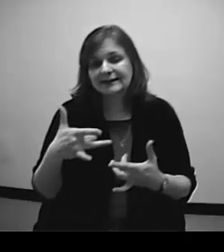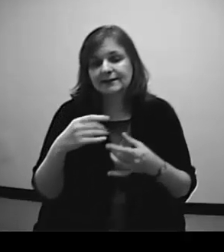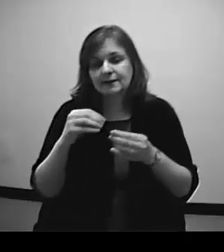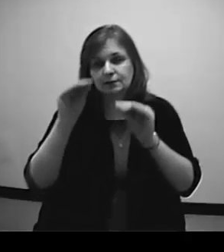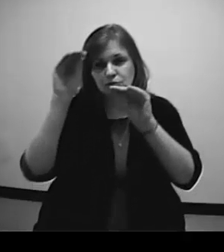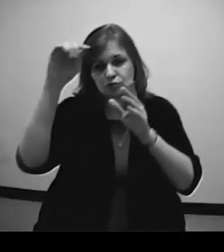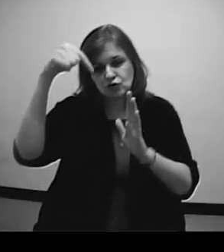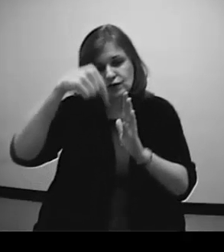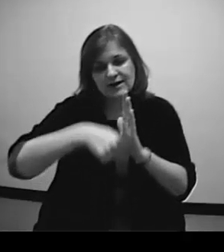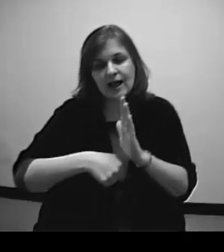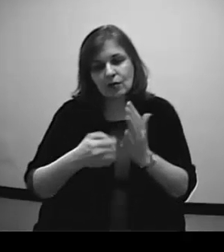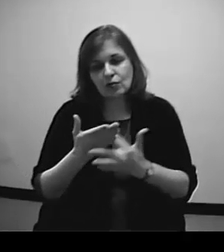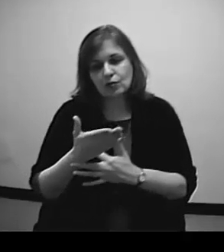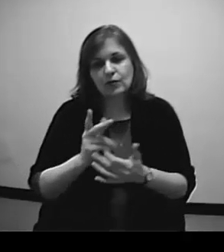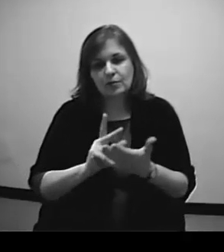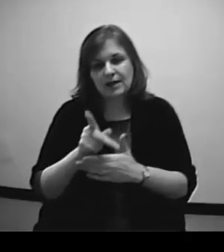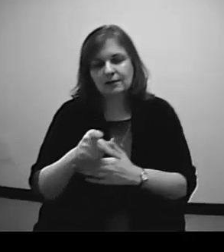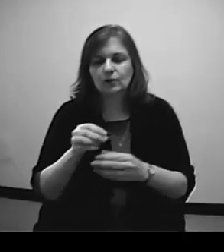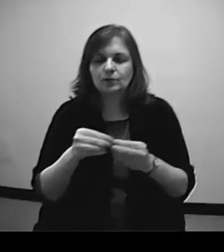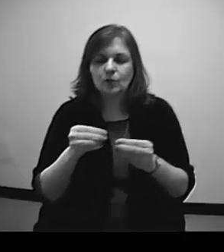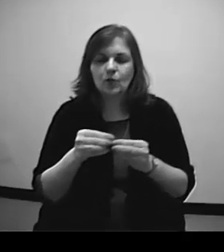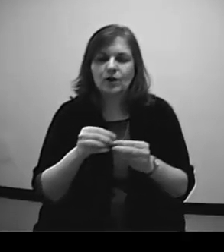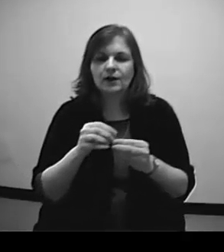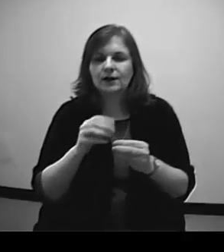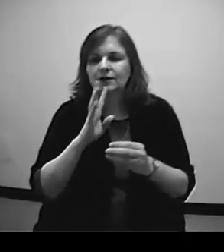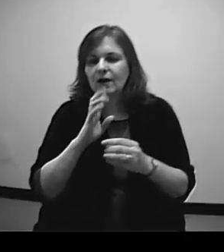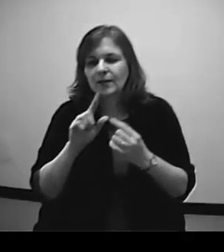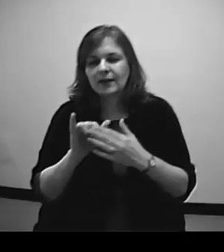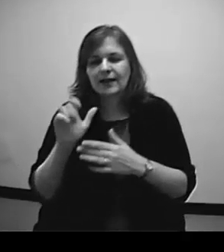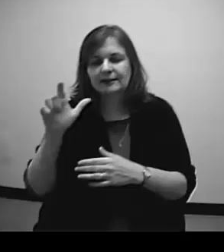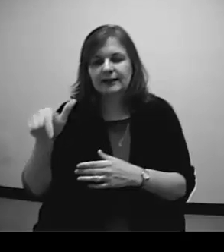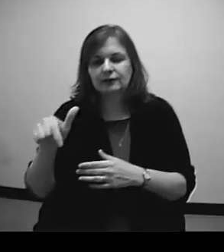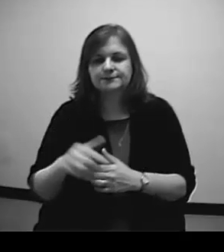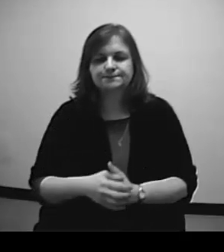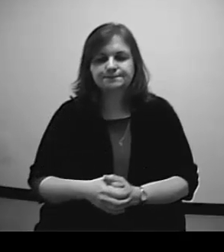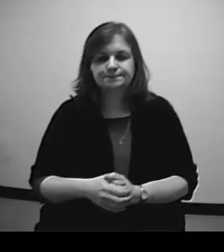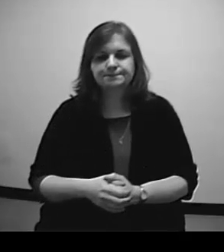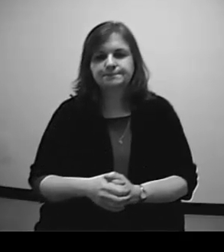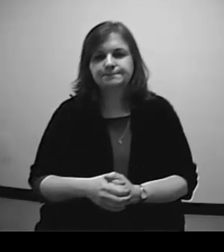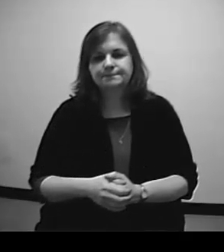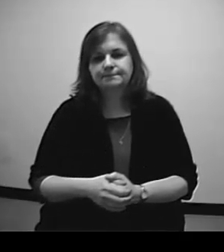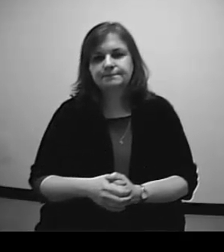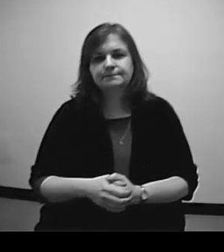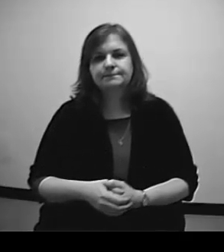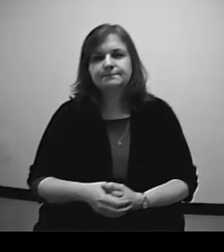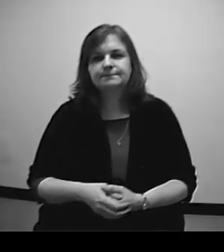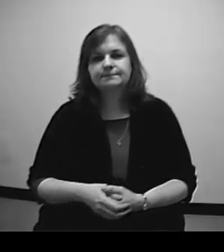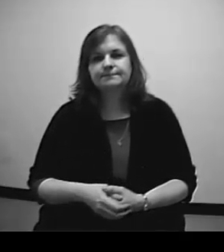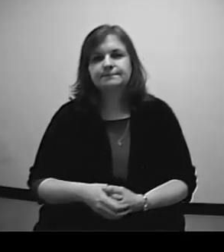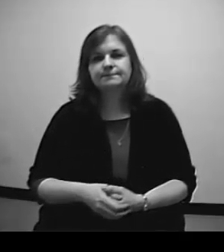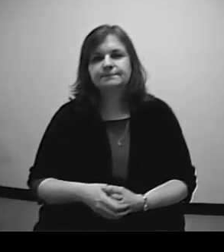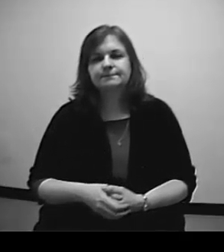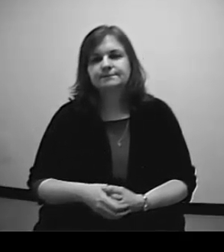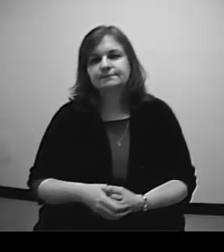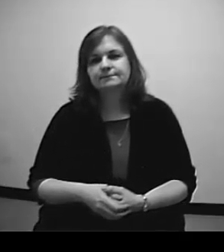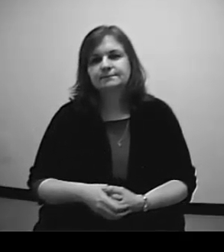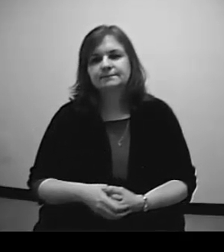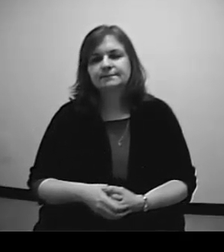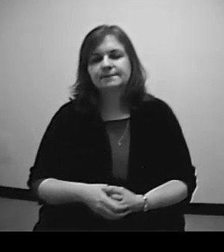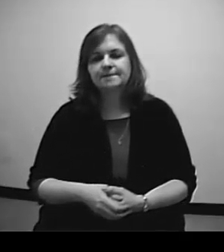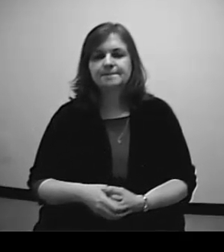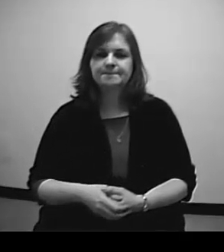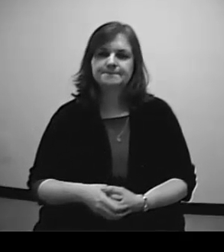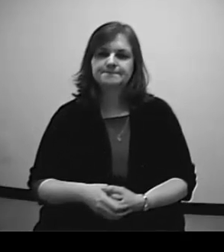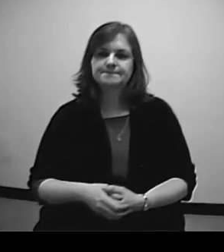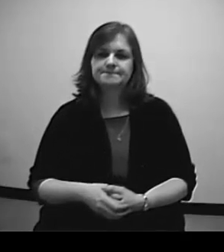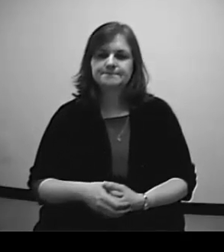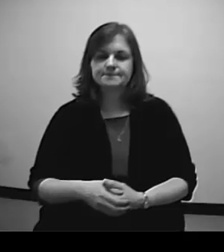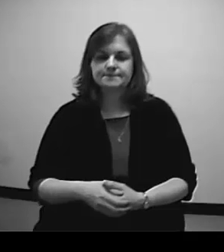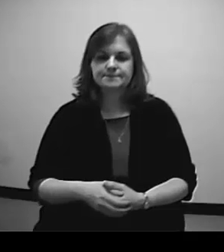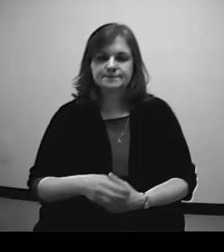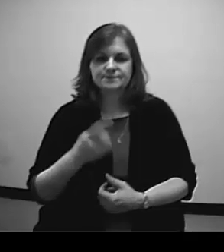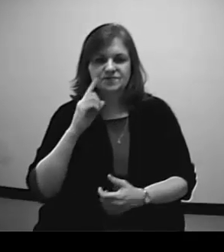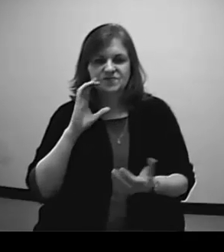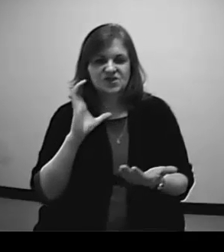as moving down the plant and we'll talk more about that with vascular tissue in our plants in a little while